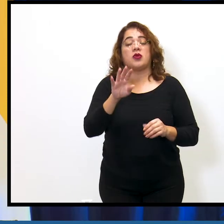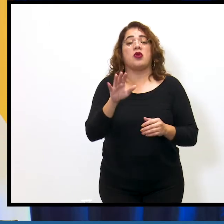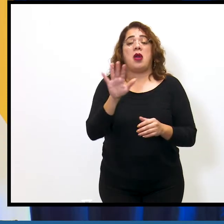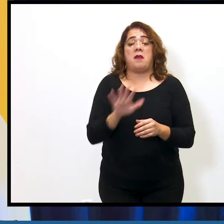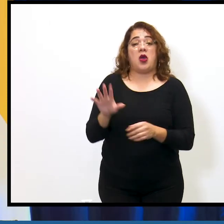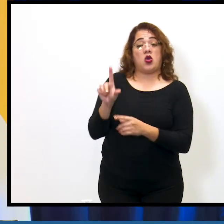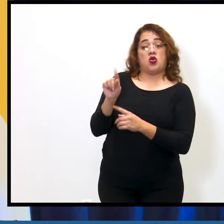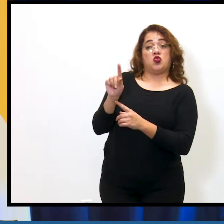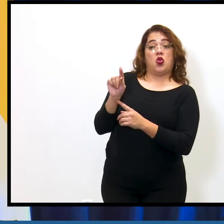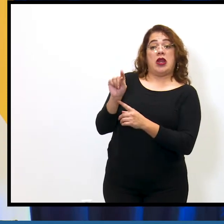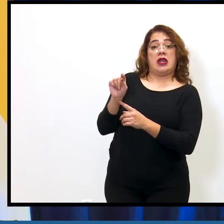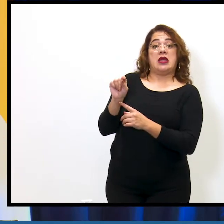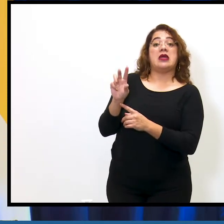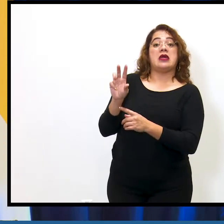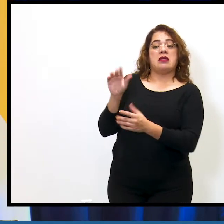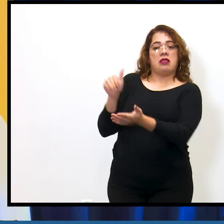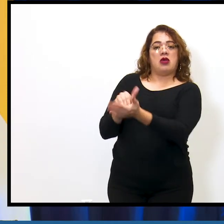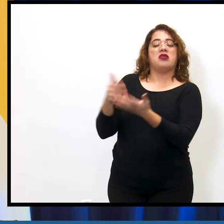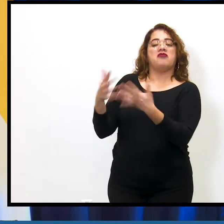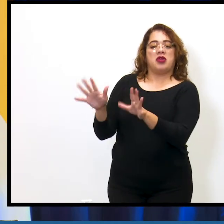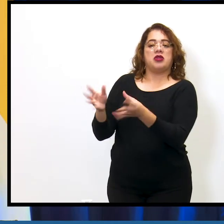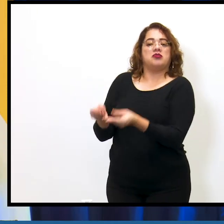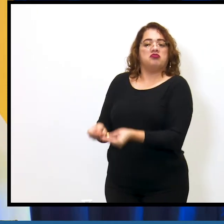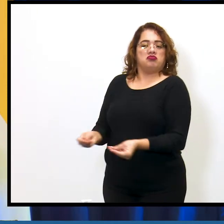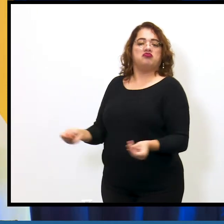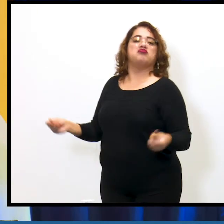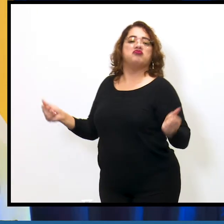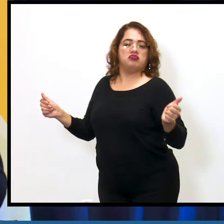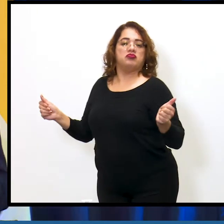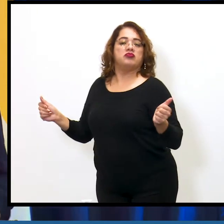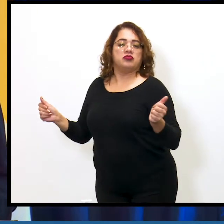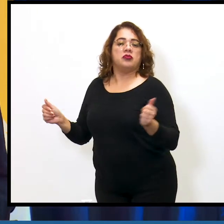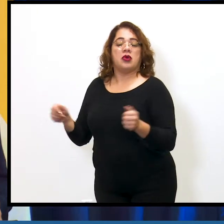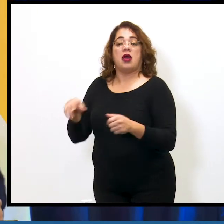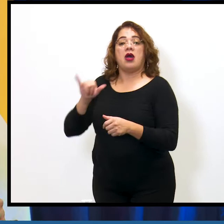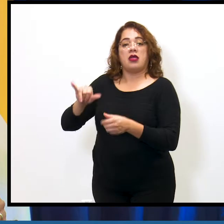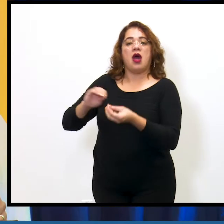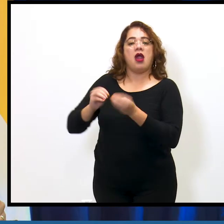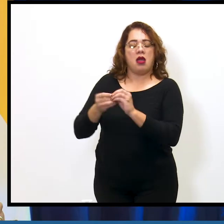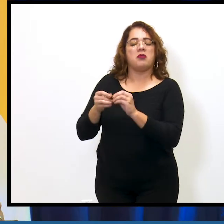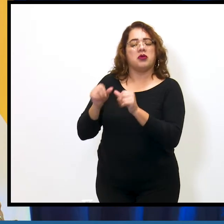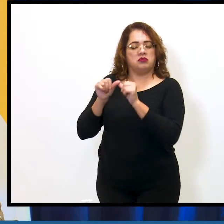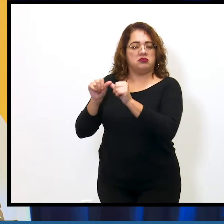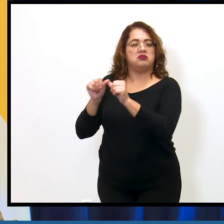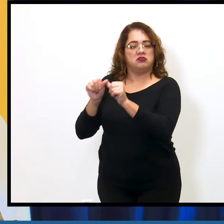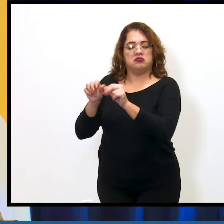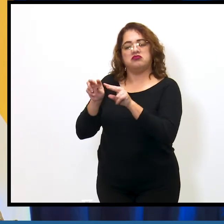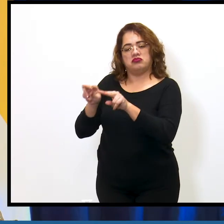have recovered but that number continues to grow every day now. Yesterday the city reported that